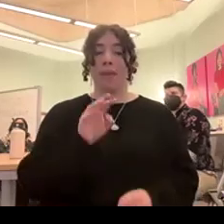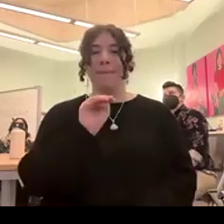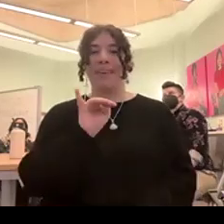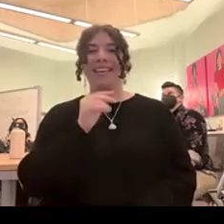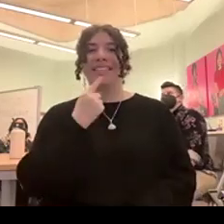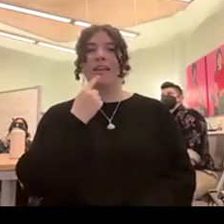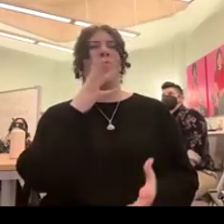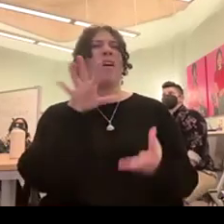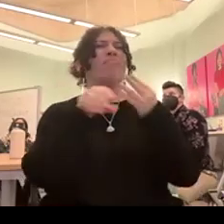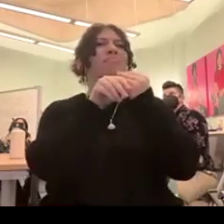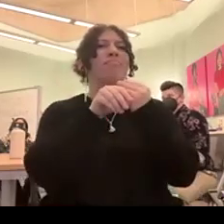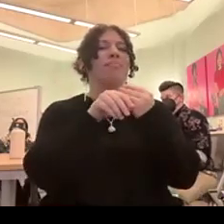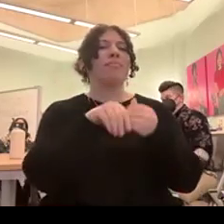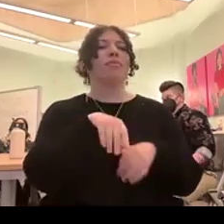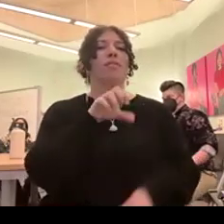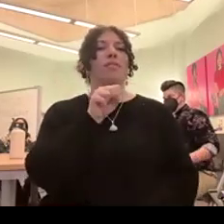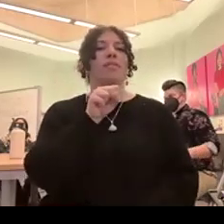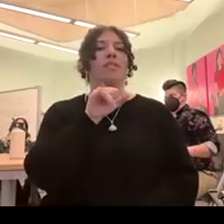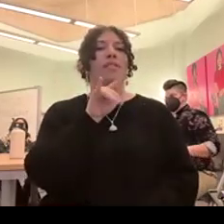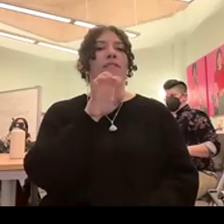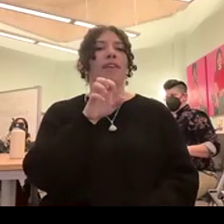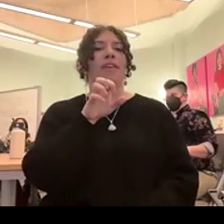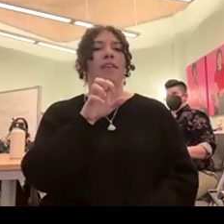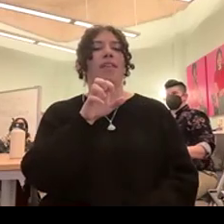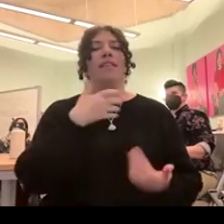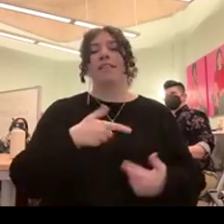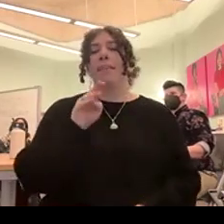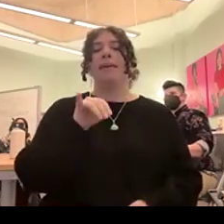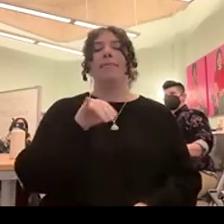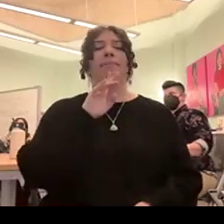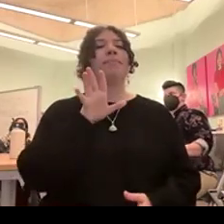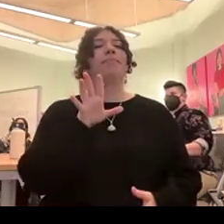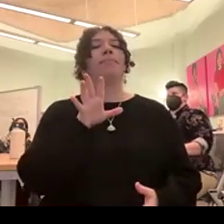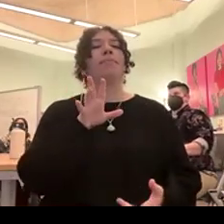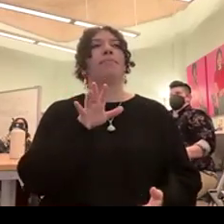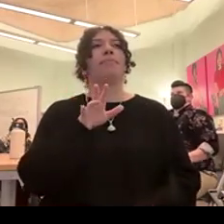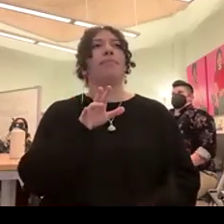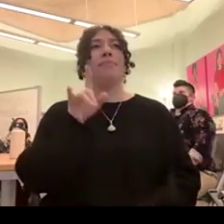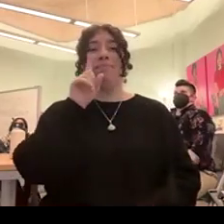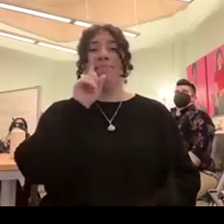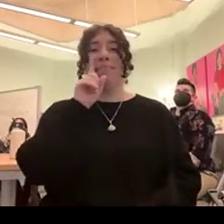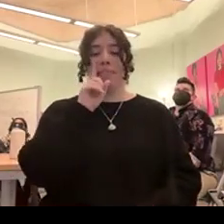I think just one last thing to hop off of what Sylvie just said. This is Mi.